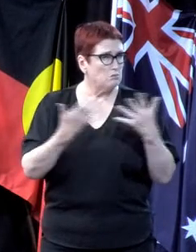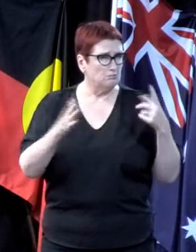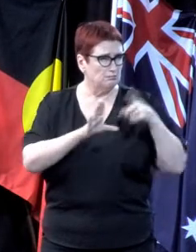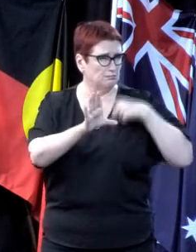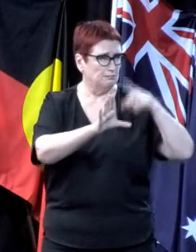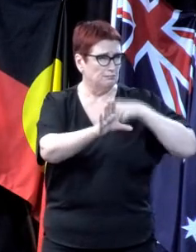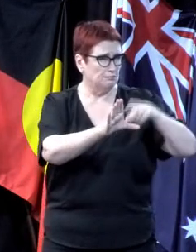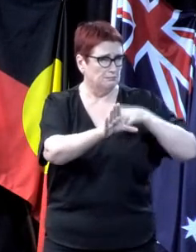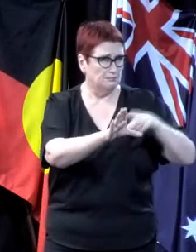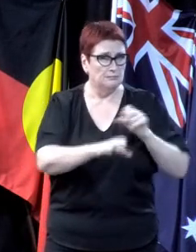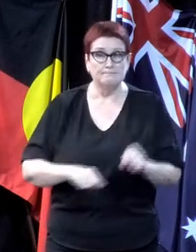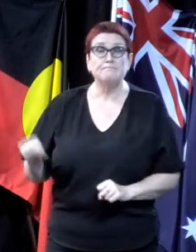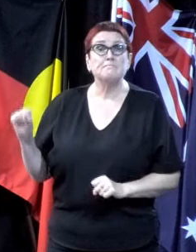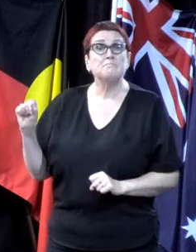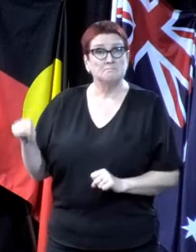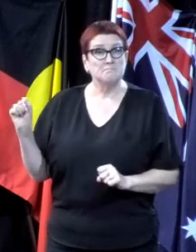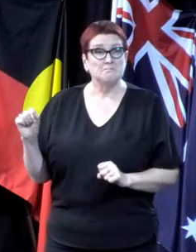Yes, that’s about 35 years. DR MELLIFONT: OK.